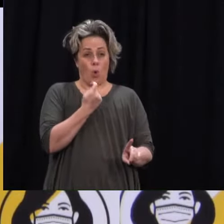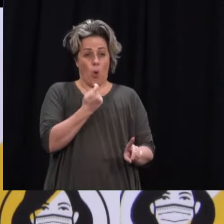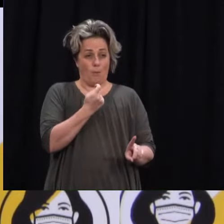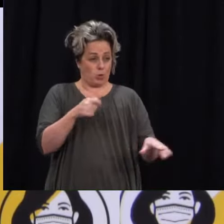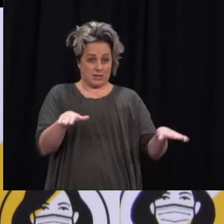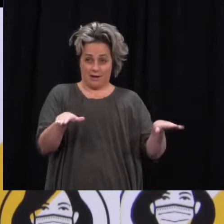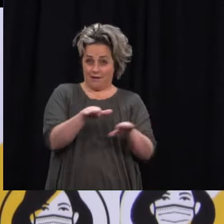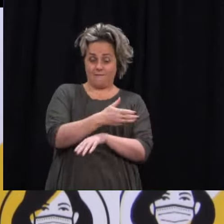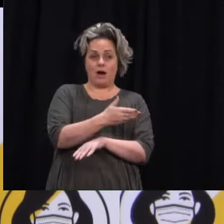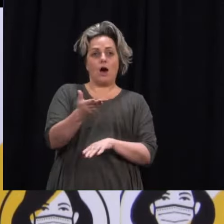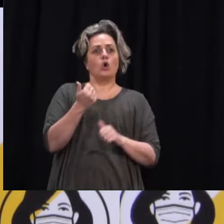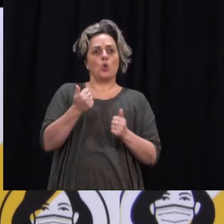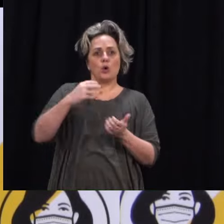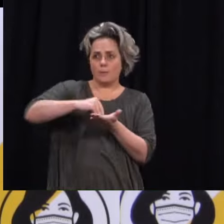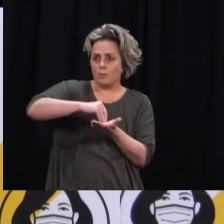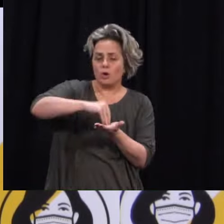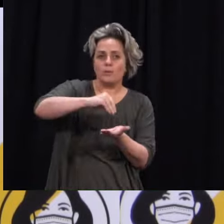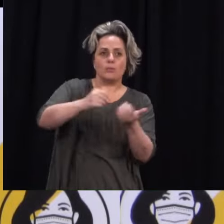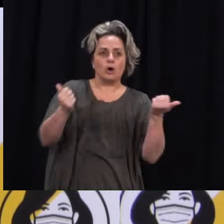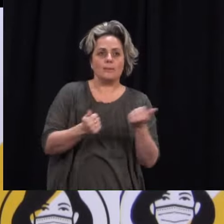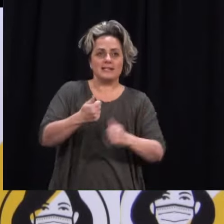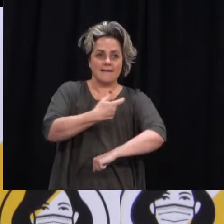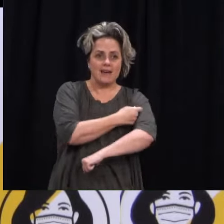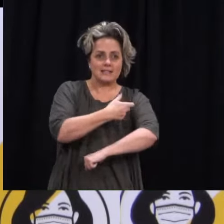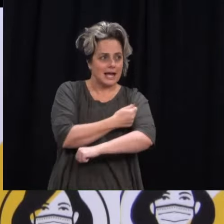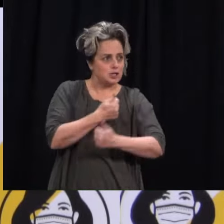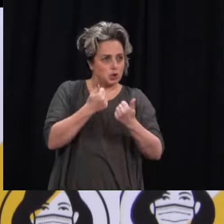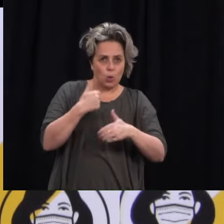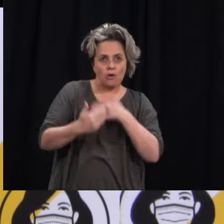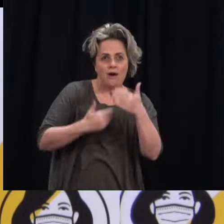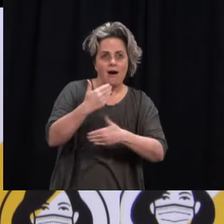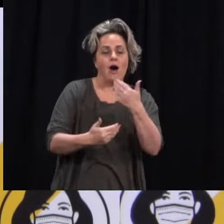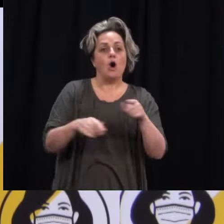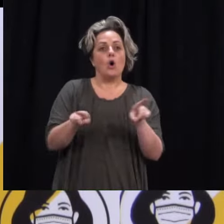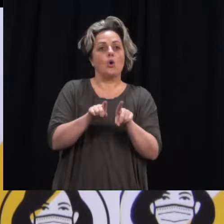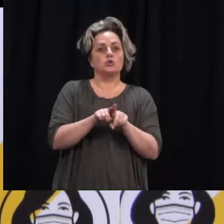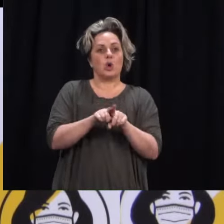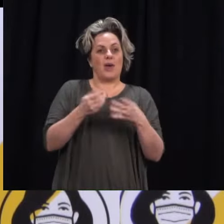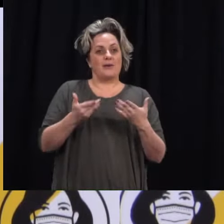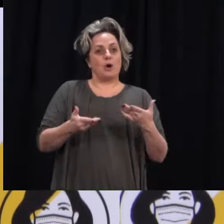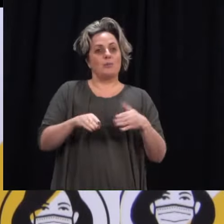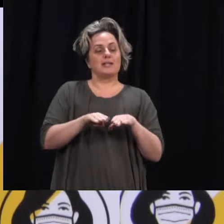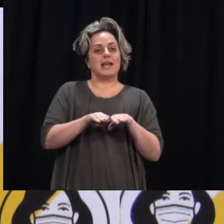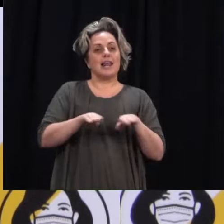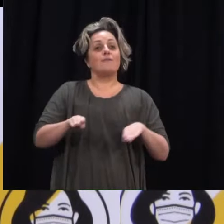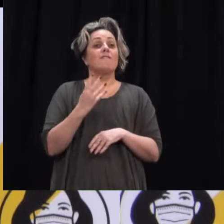Bloomfield make some comments on this. But as he said before, we are nearly there. We have